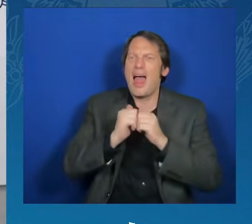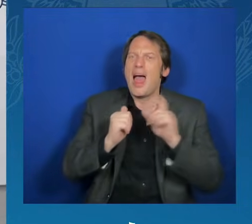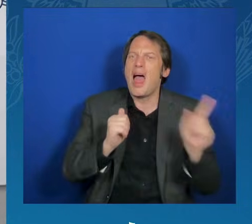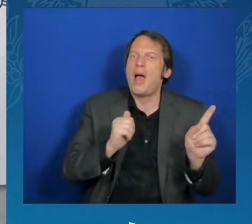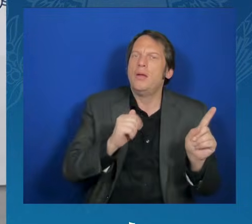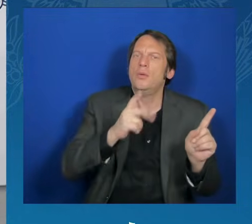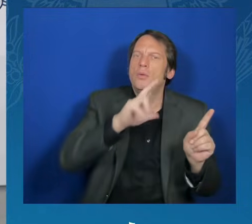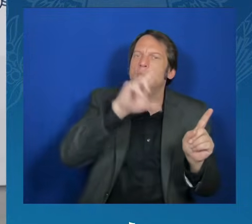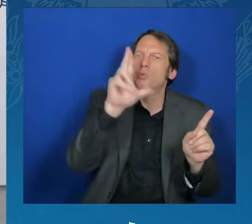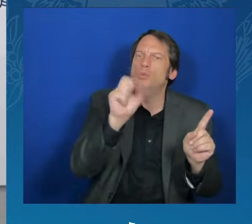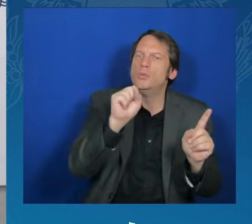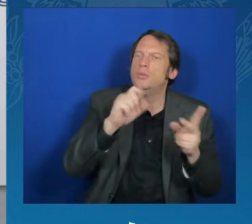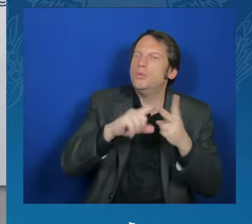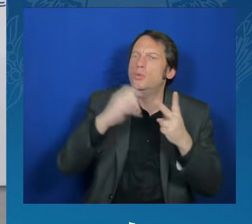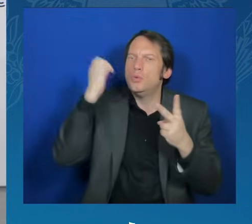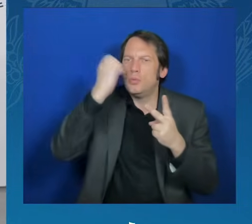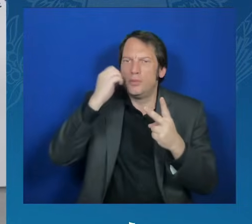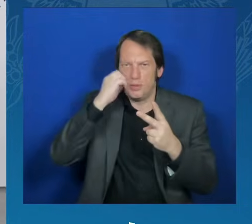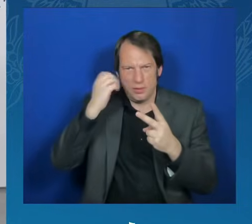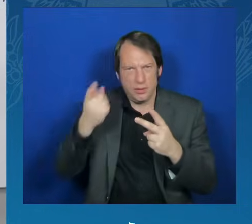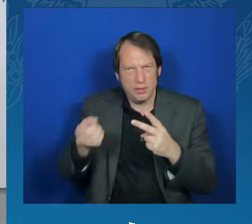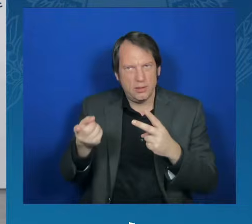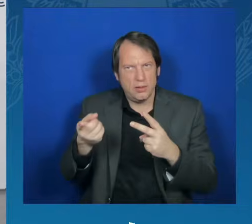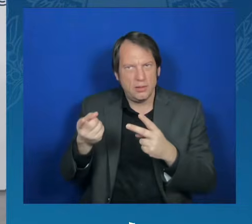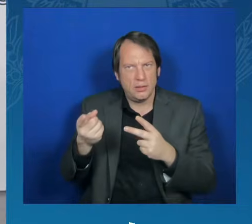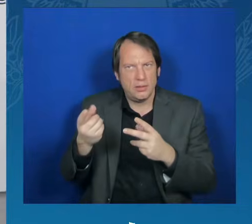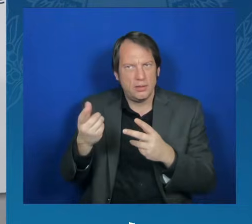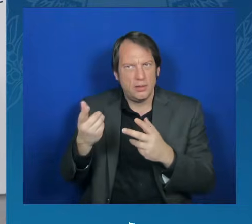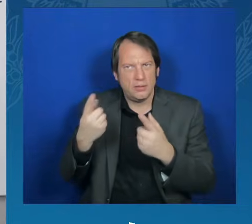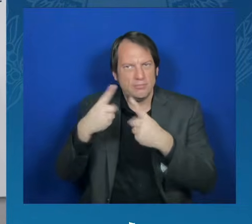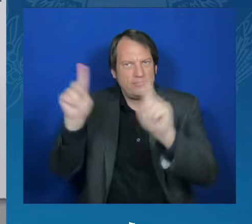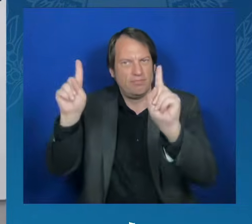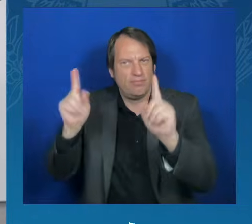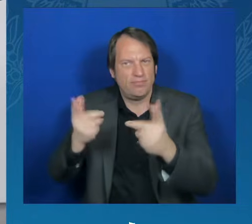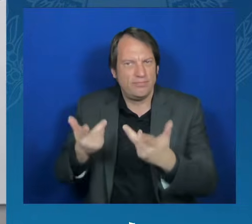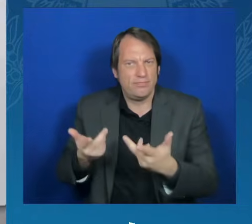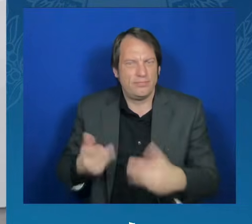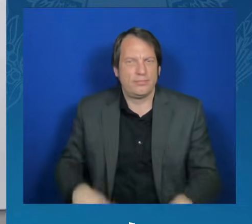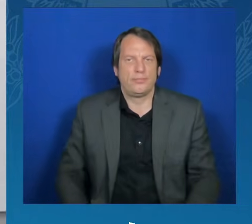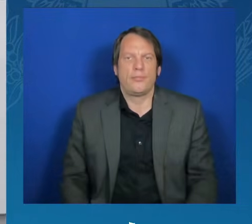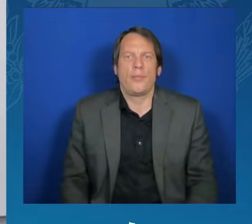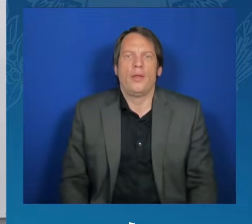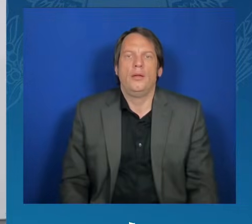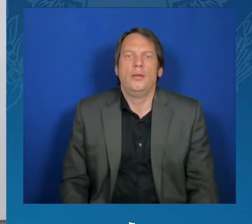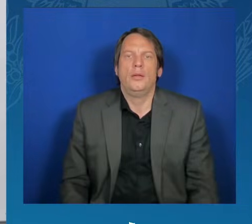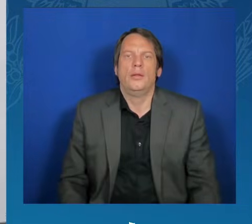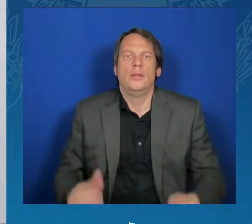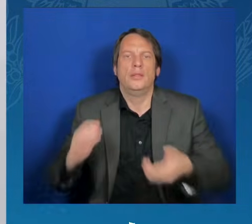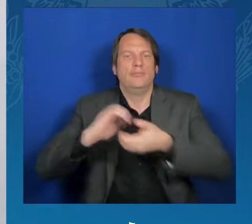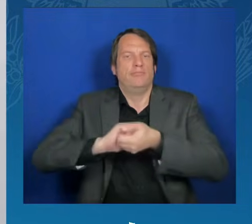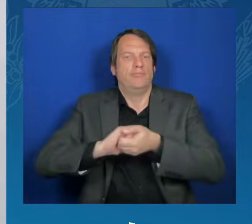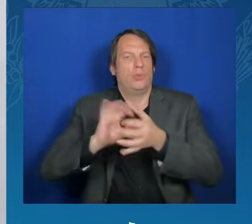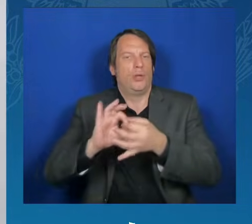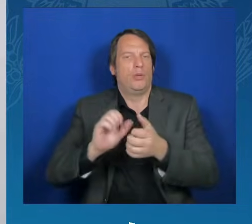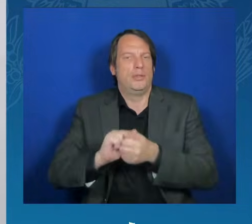Vice President Harris: Well, I'm going to challenge the premise of your question. That for -- on behalf of the United States,